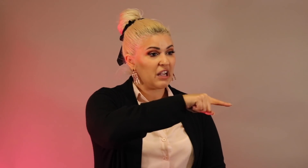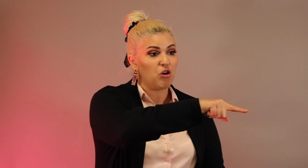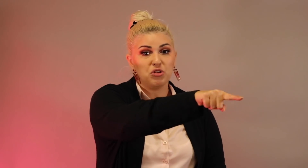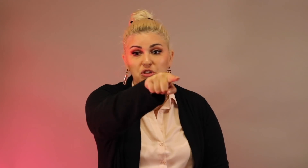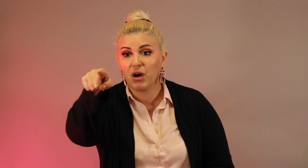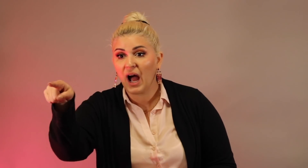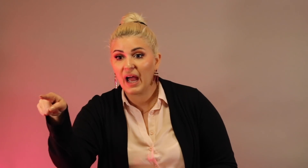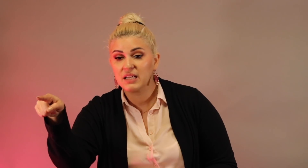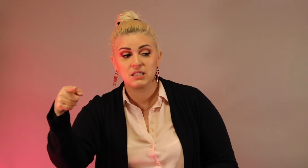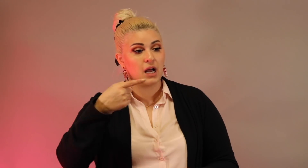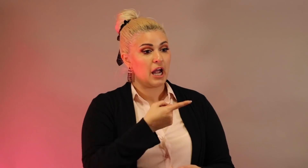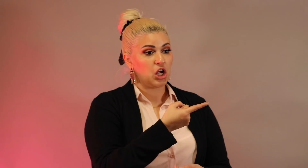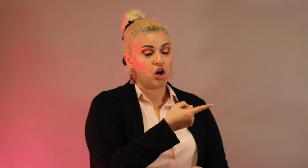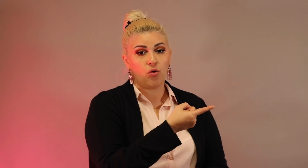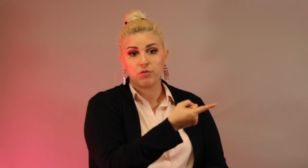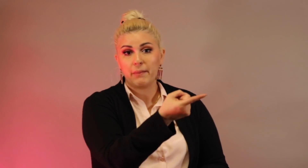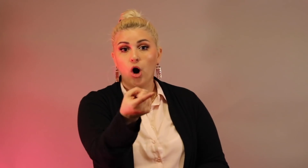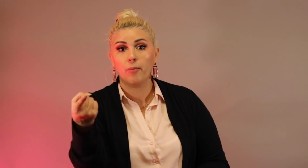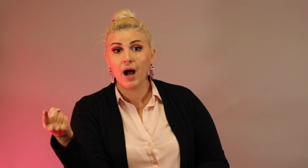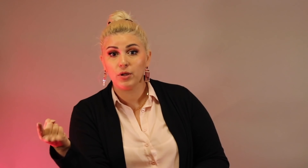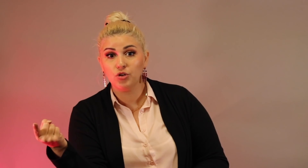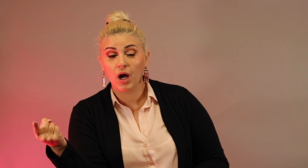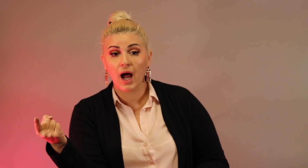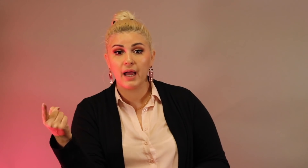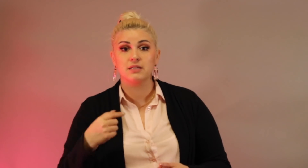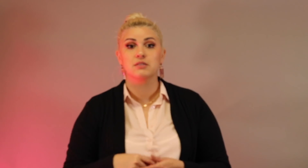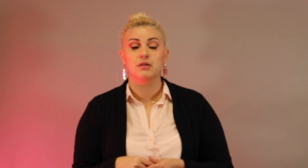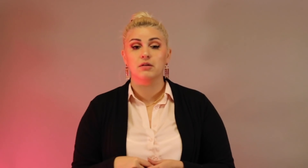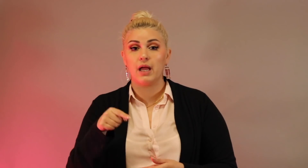So I can go, you guys, I can go with my palm up, you guys.